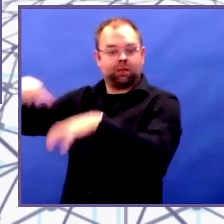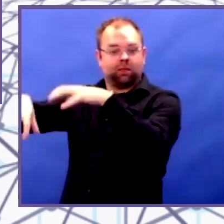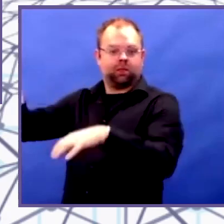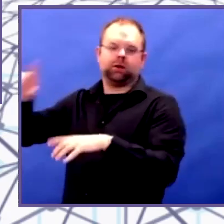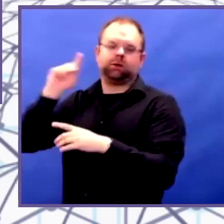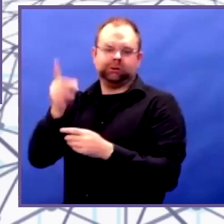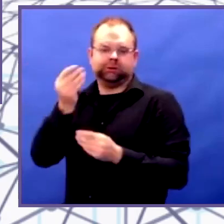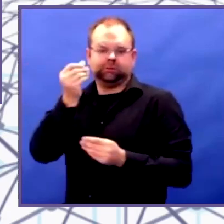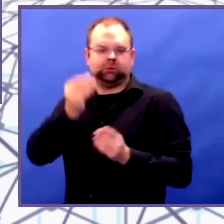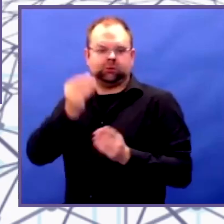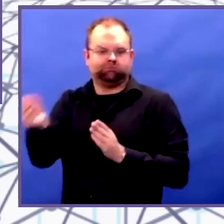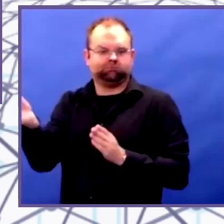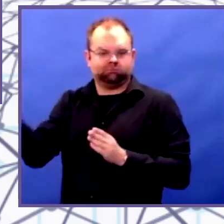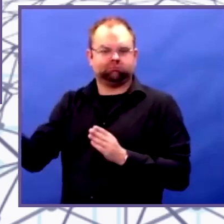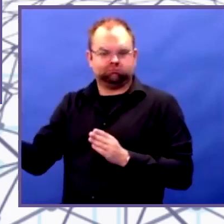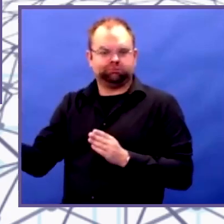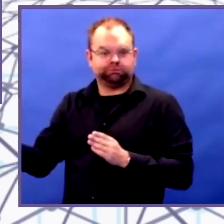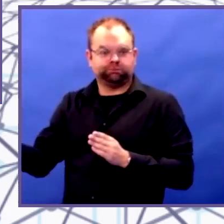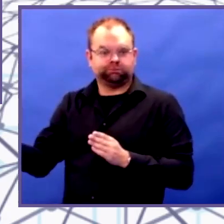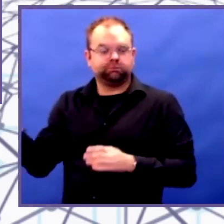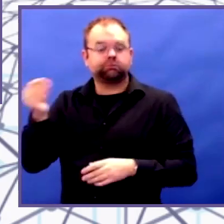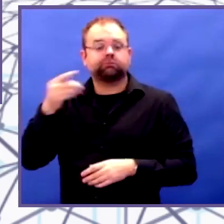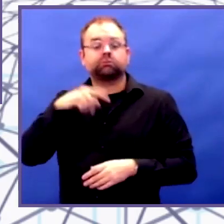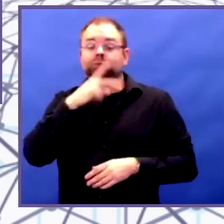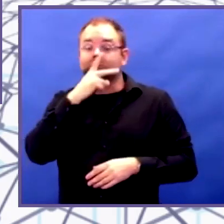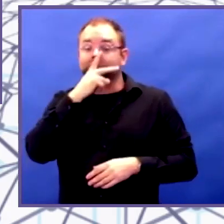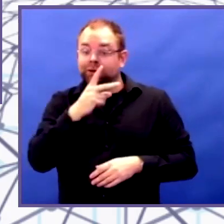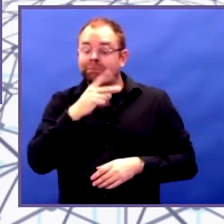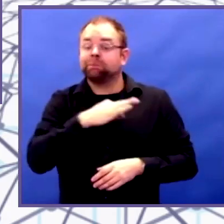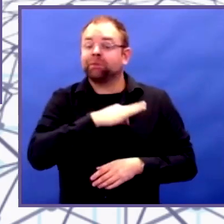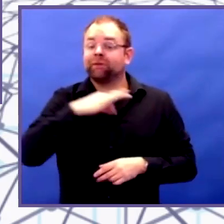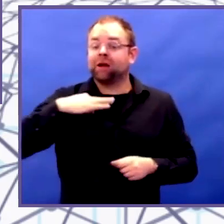Address the numerous challenges that our persons with disabilities face.